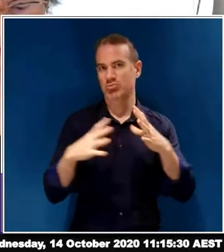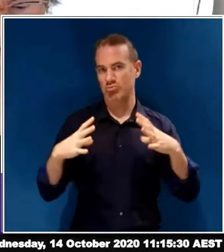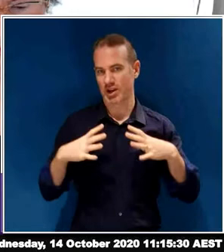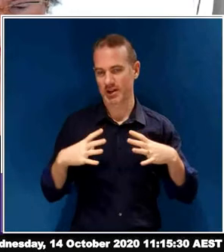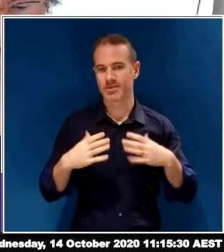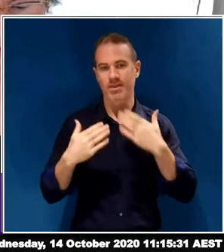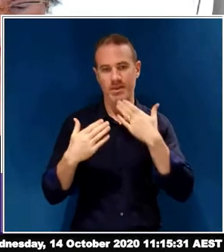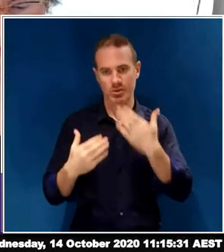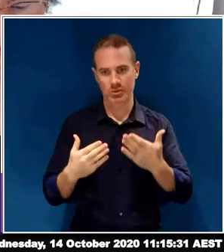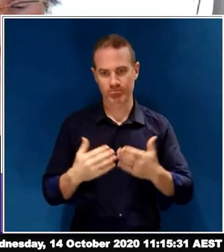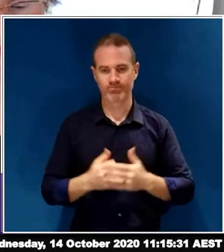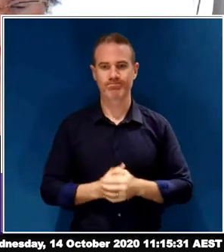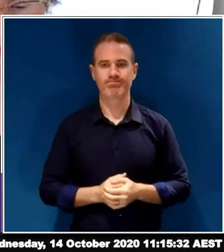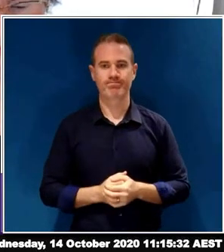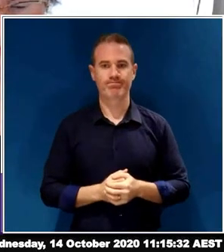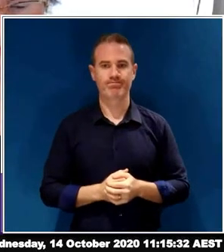The Royal Commission is adjourned.